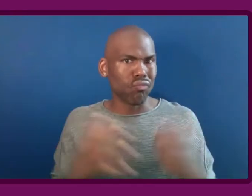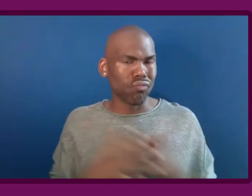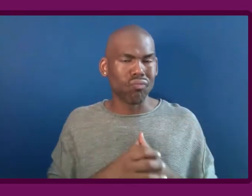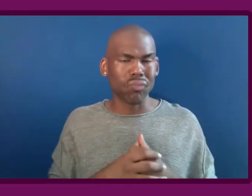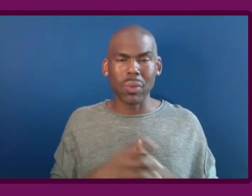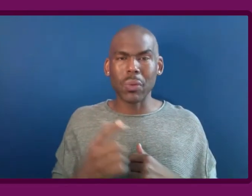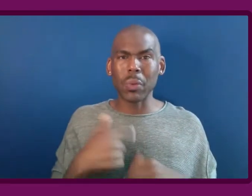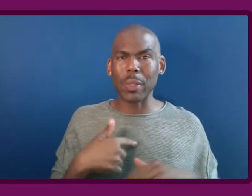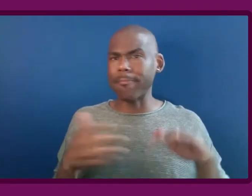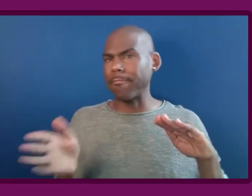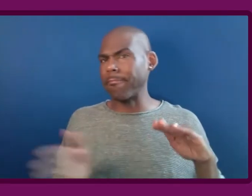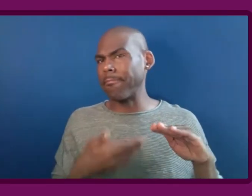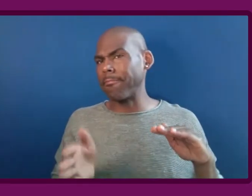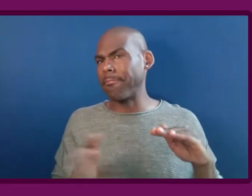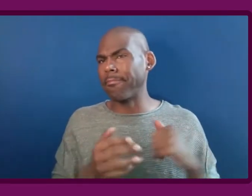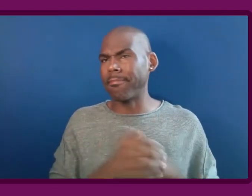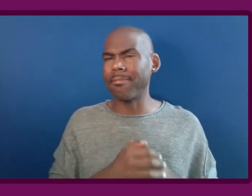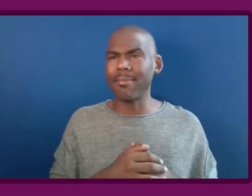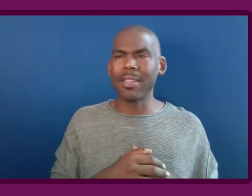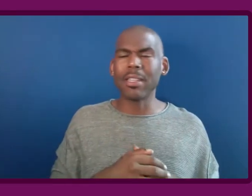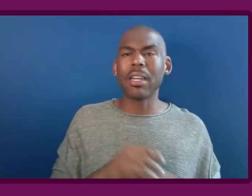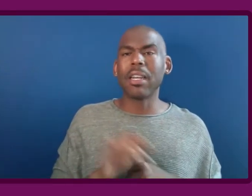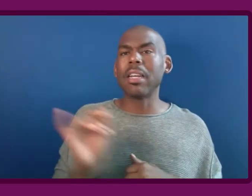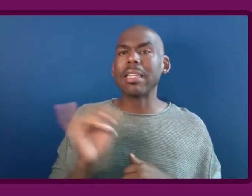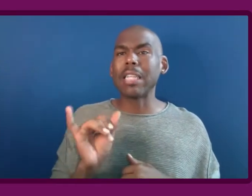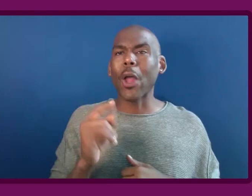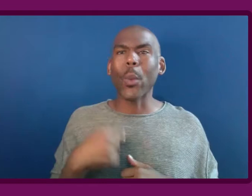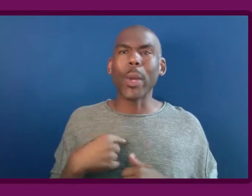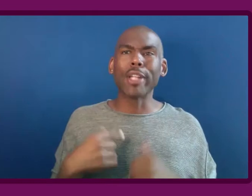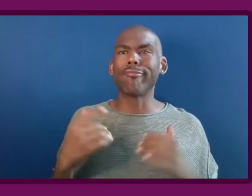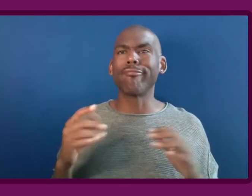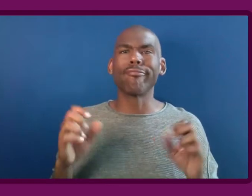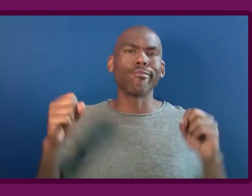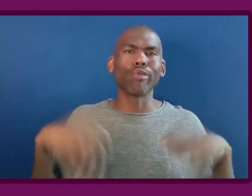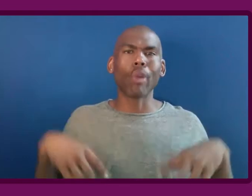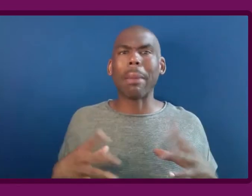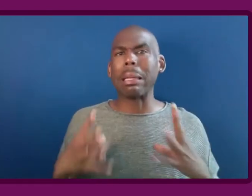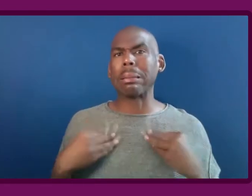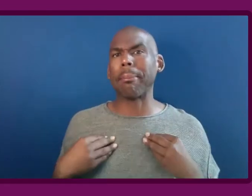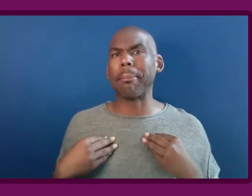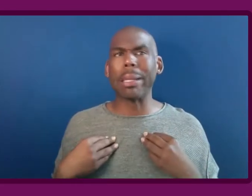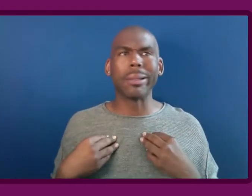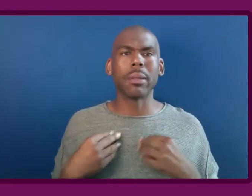that much. Kind of like in our ableist systems, we just kind of accept it and normalize it.